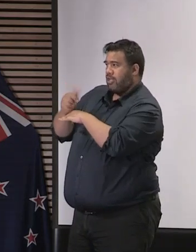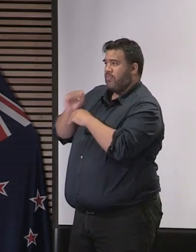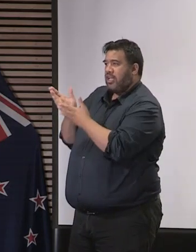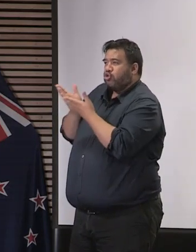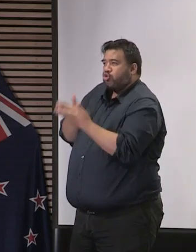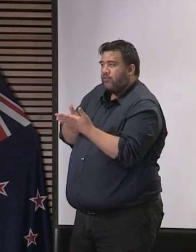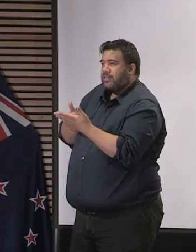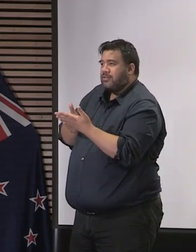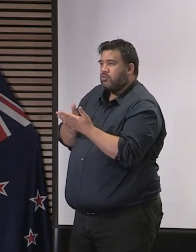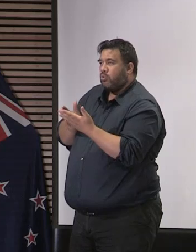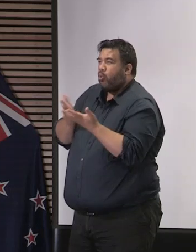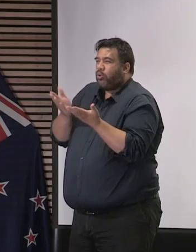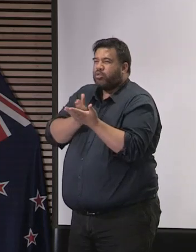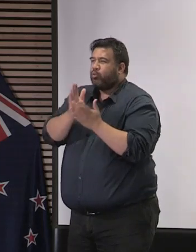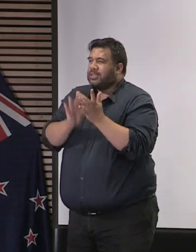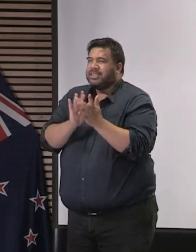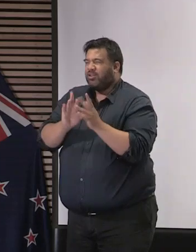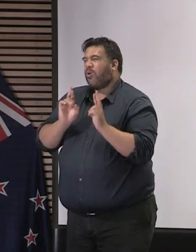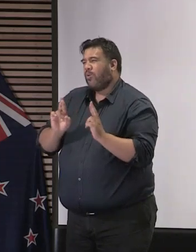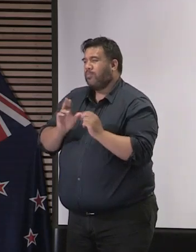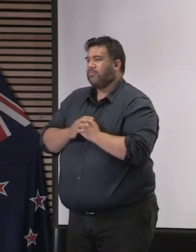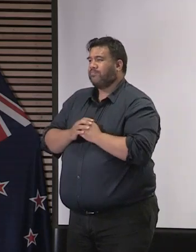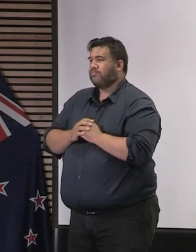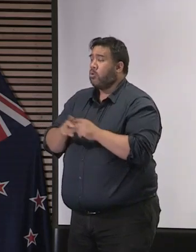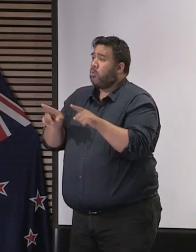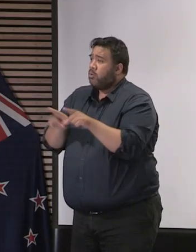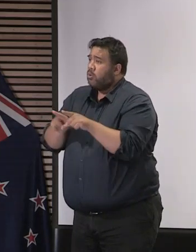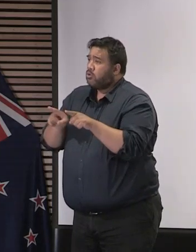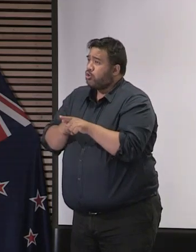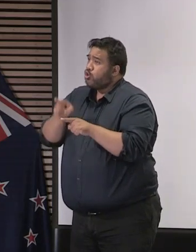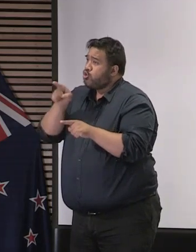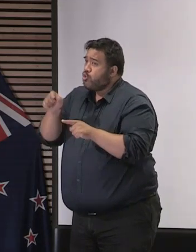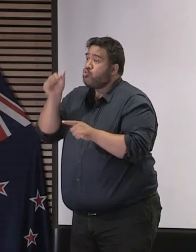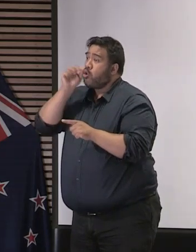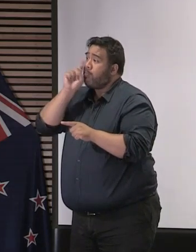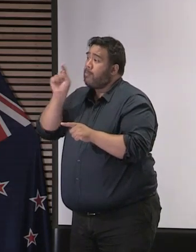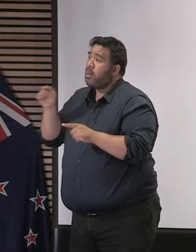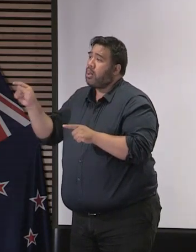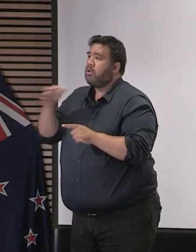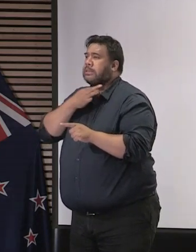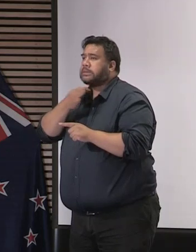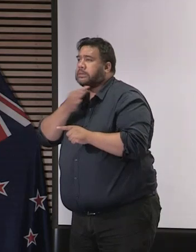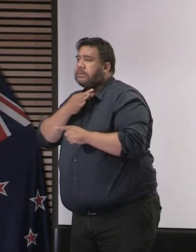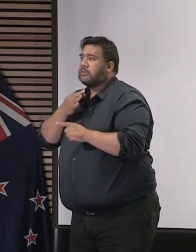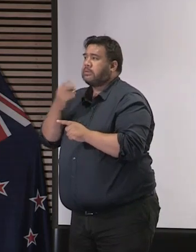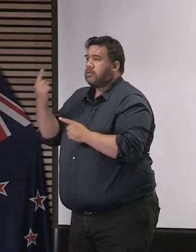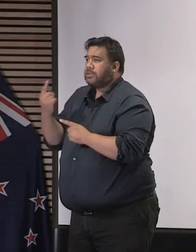your church is conducting services online or via other broadcast technology. Please